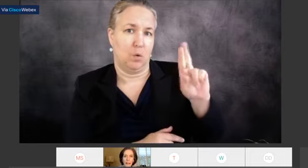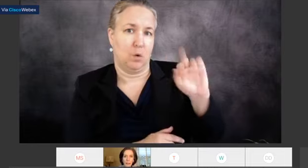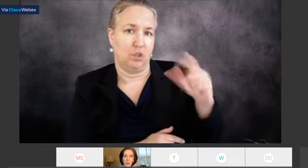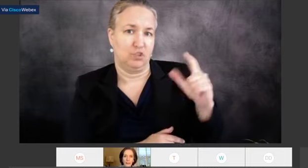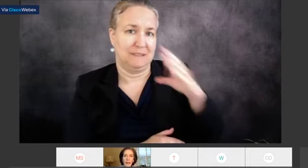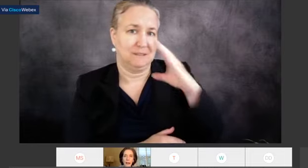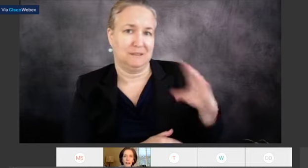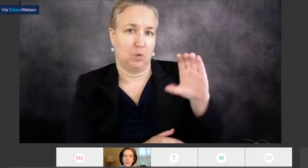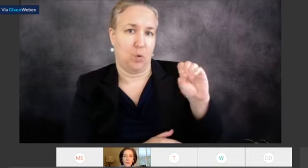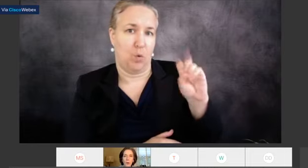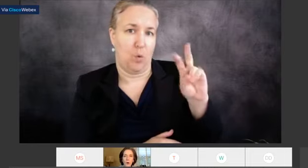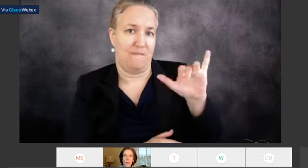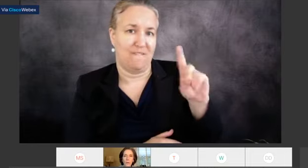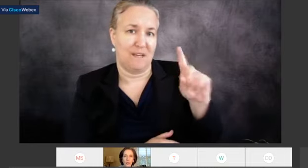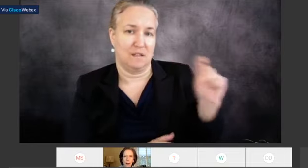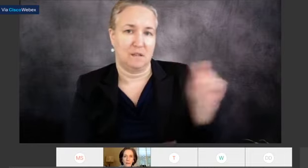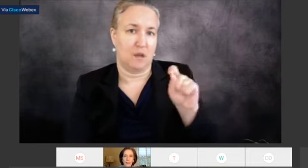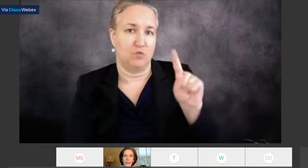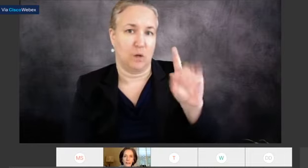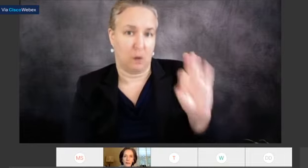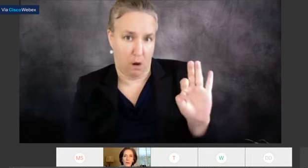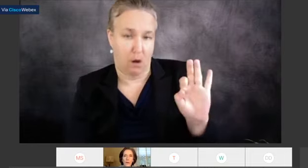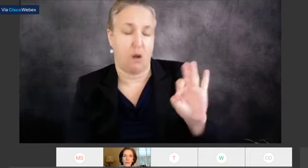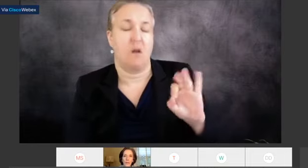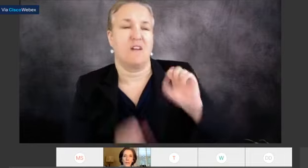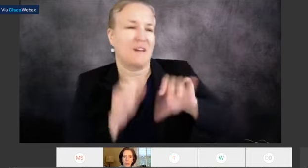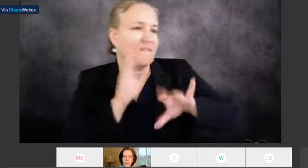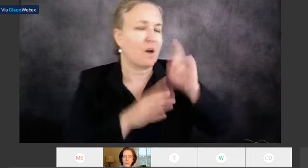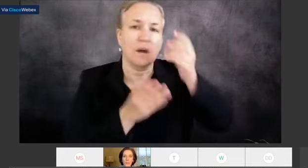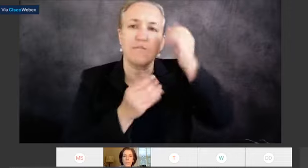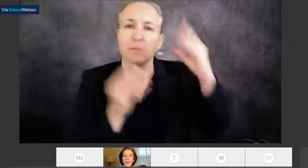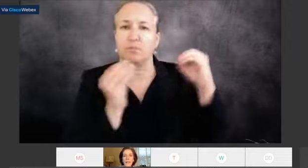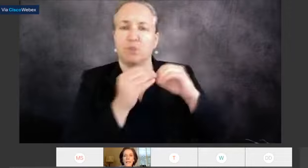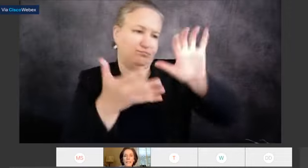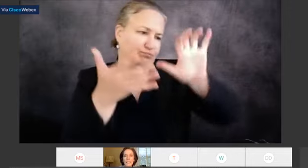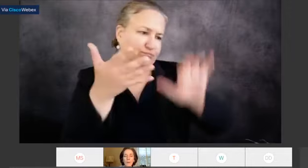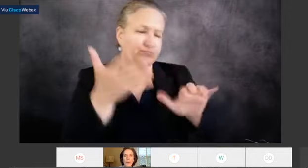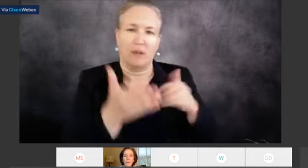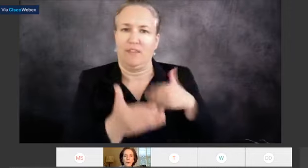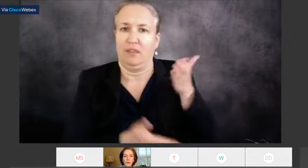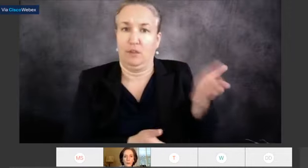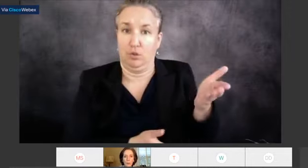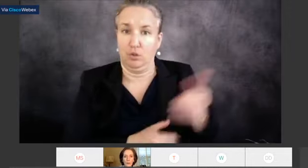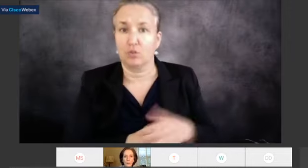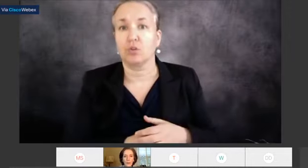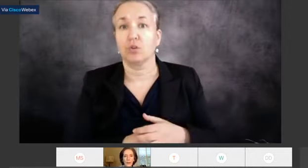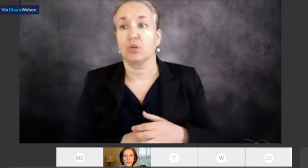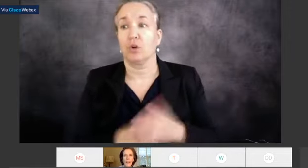for geographic and other information today we have 31 females